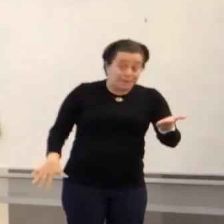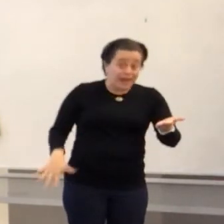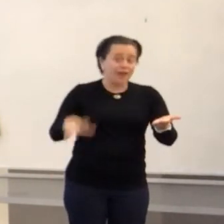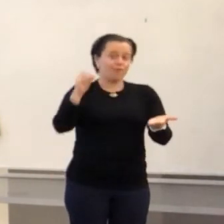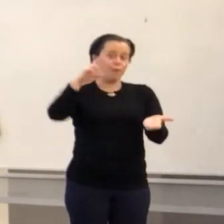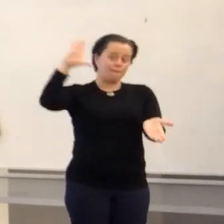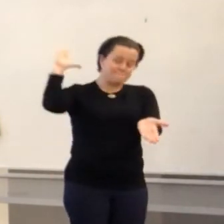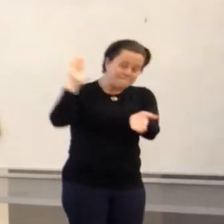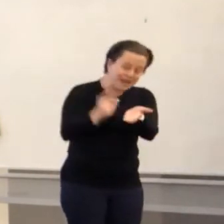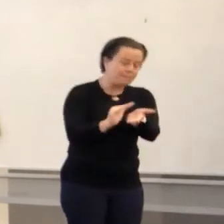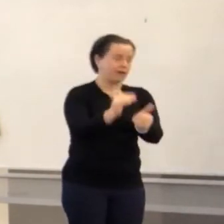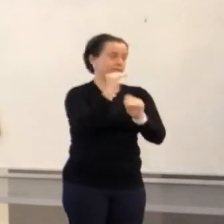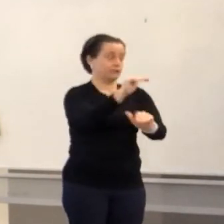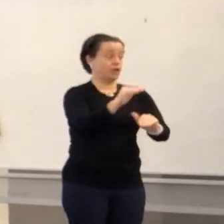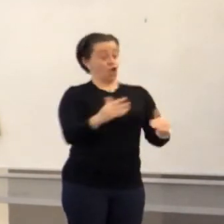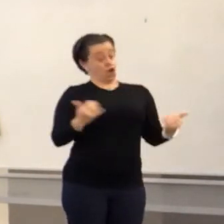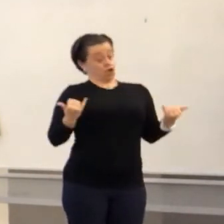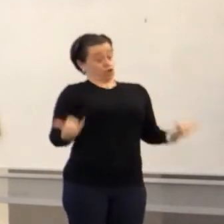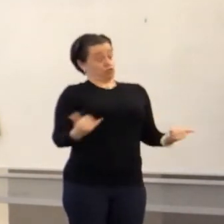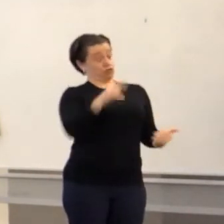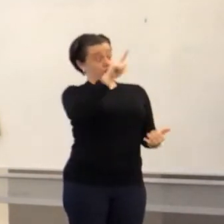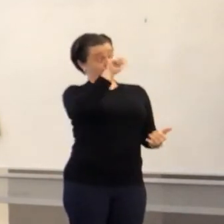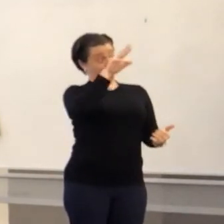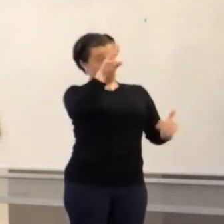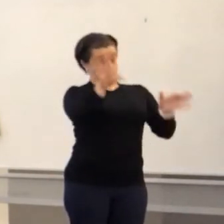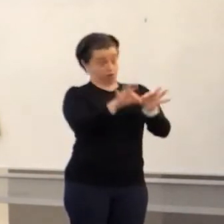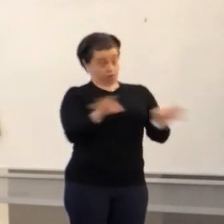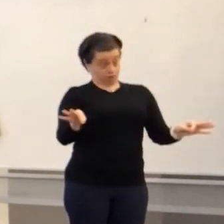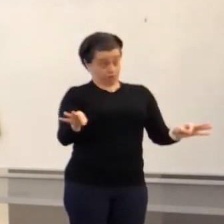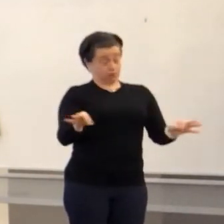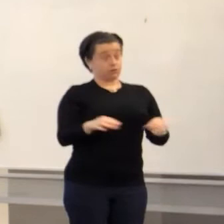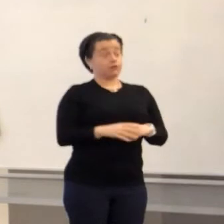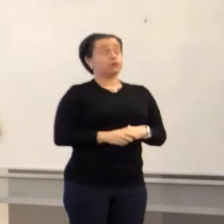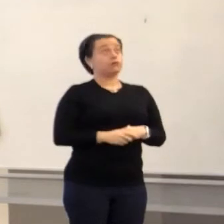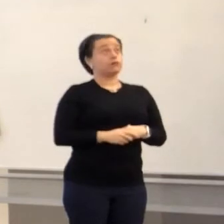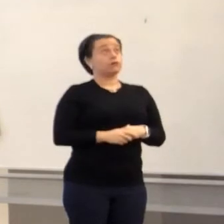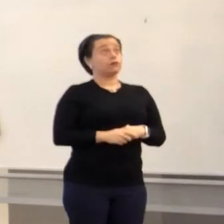The way the law works now it is easiest to obtain